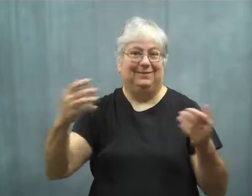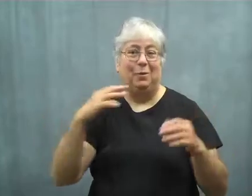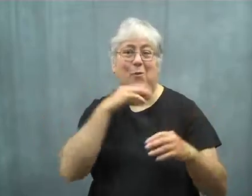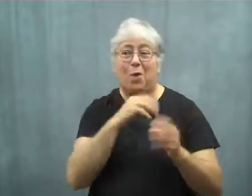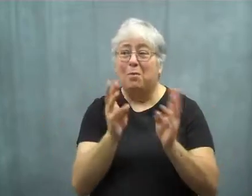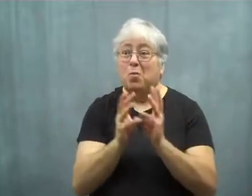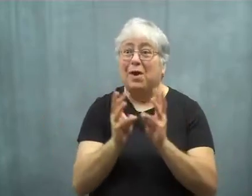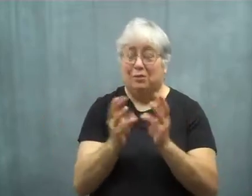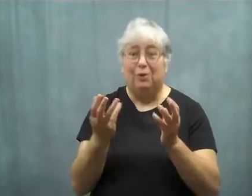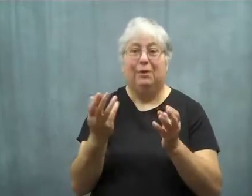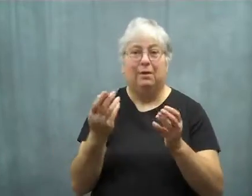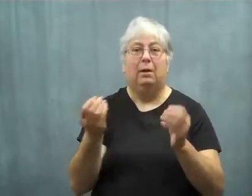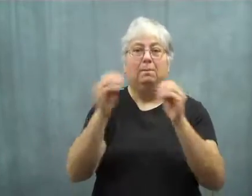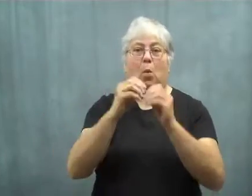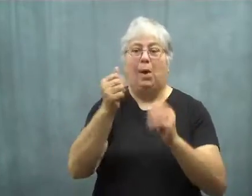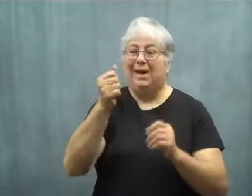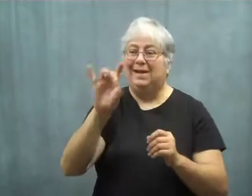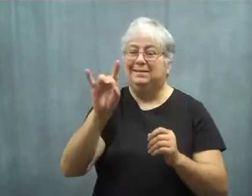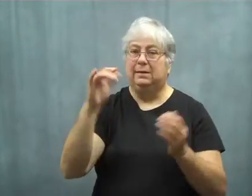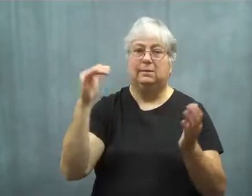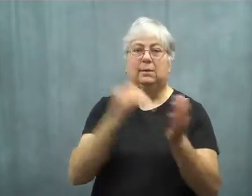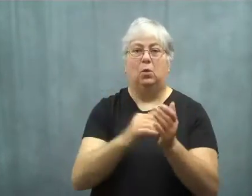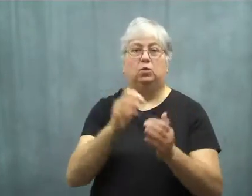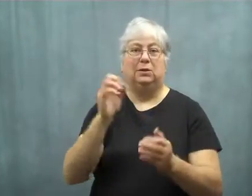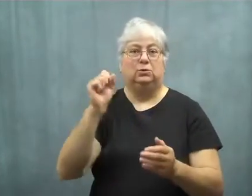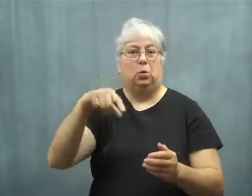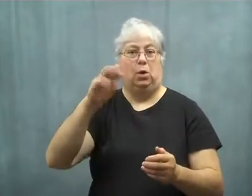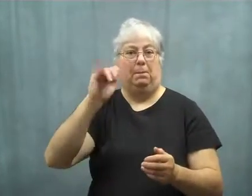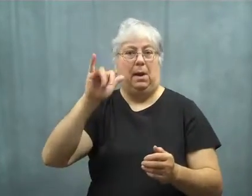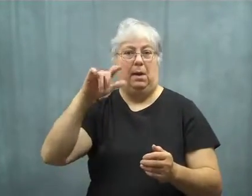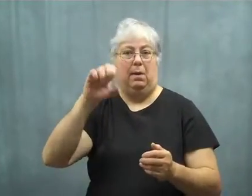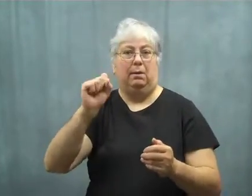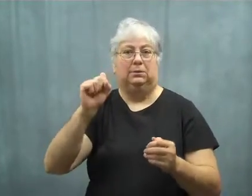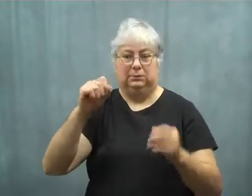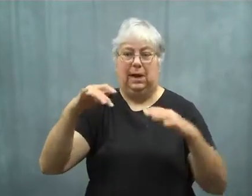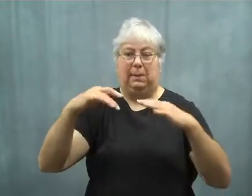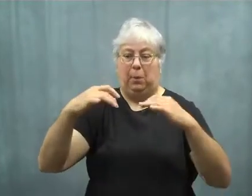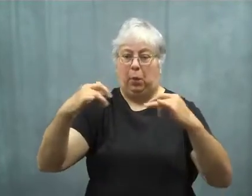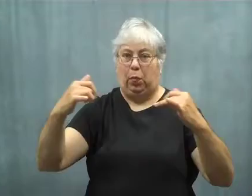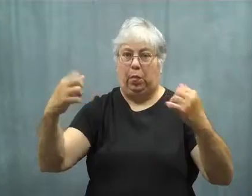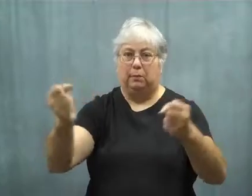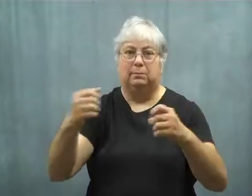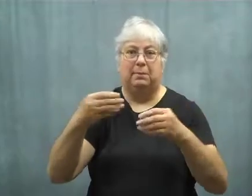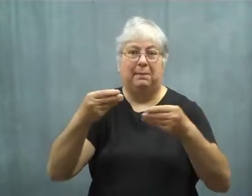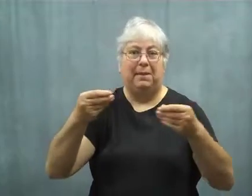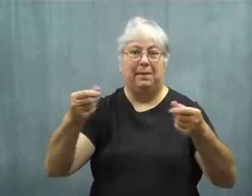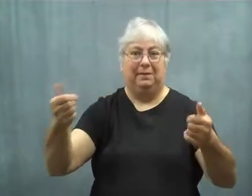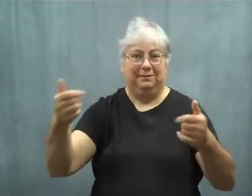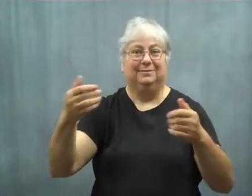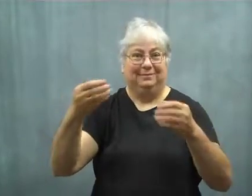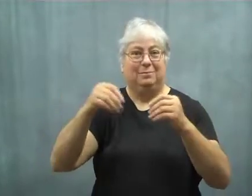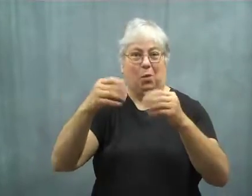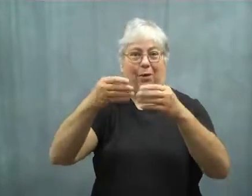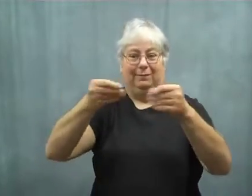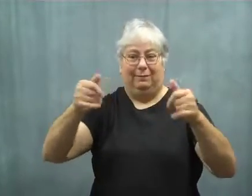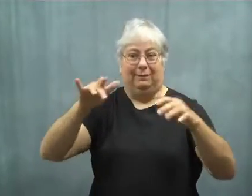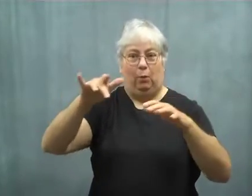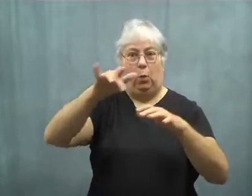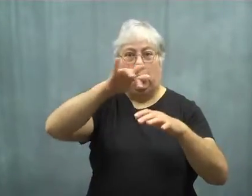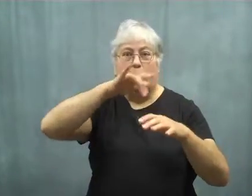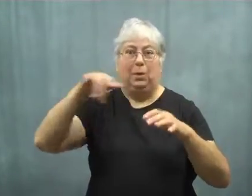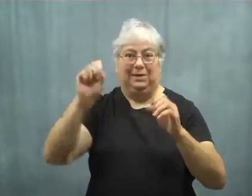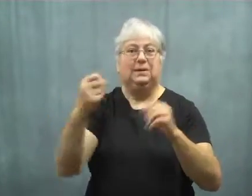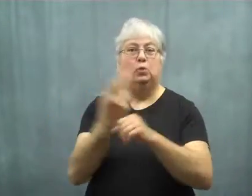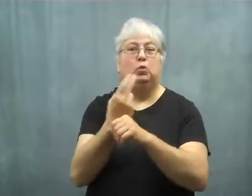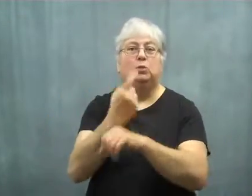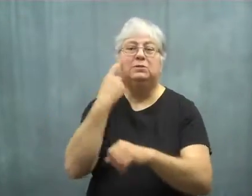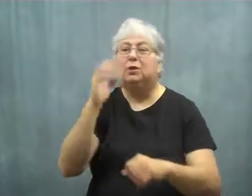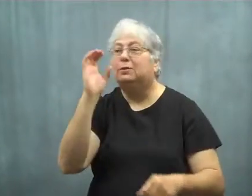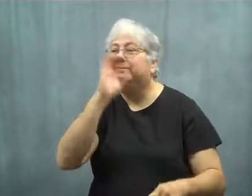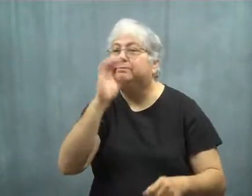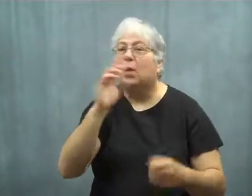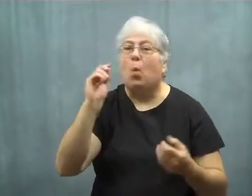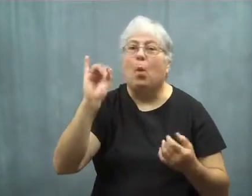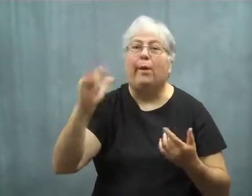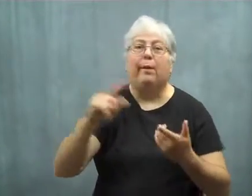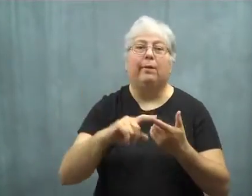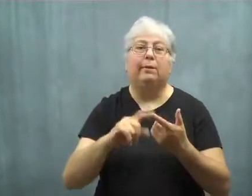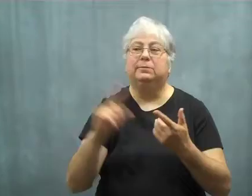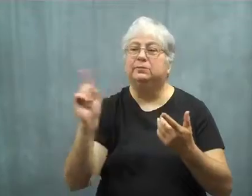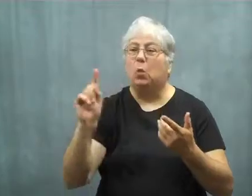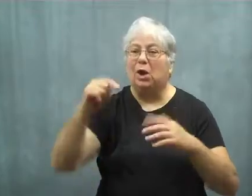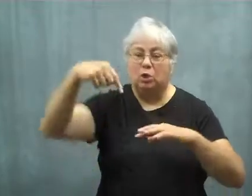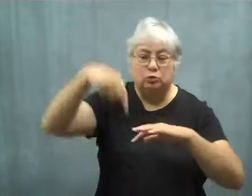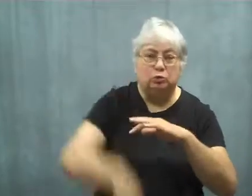18,000 square miles has melted away in the warmer weather.